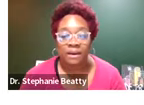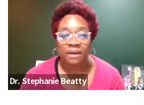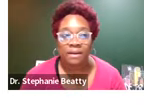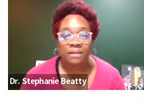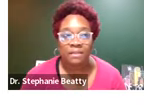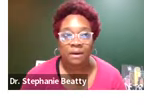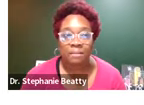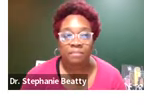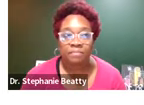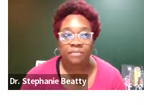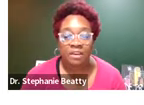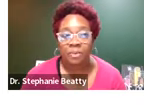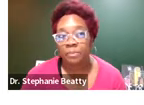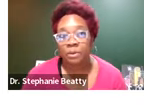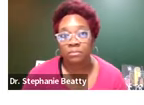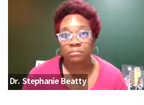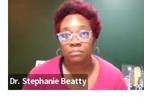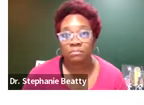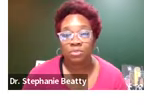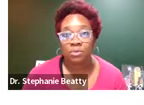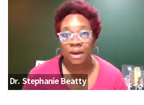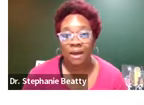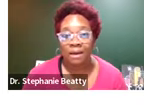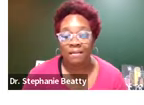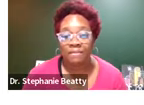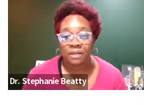Because Deaf people do have